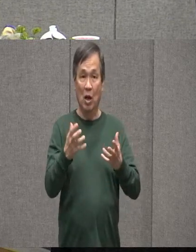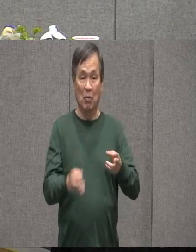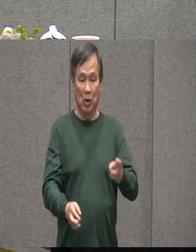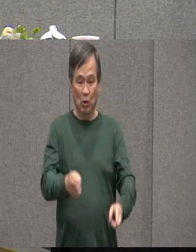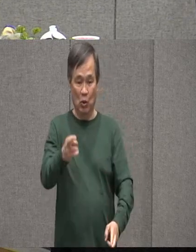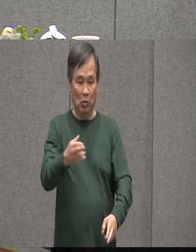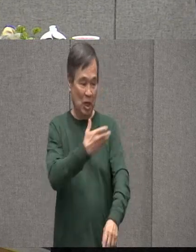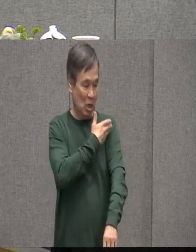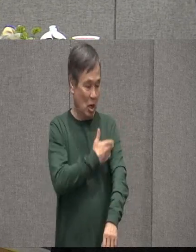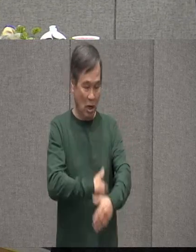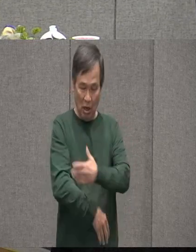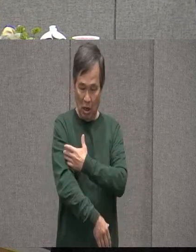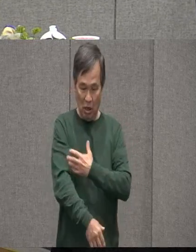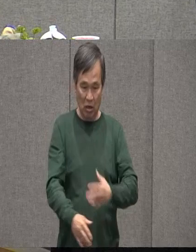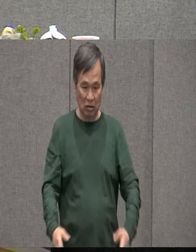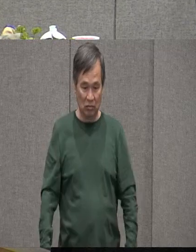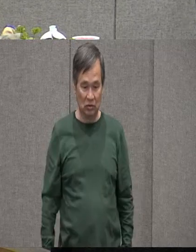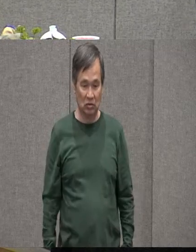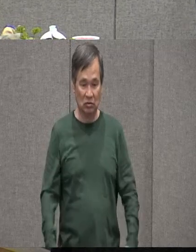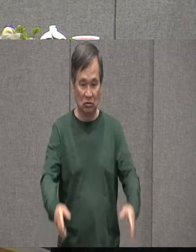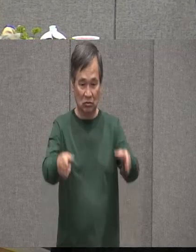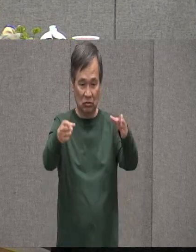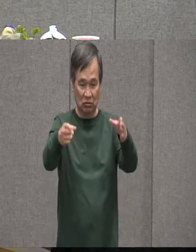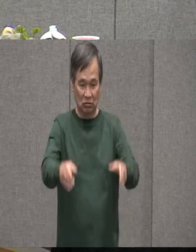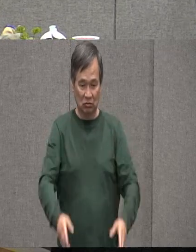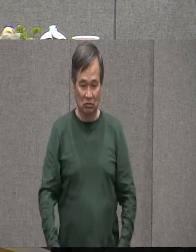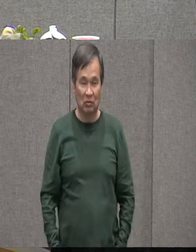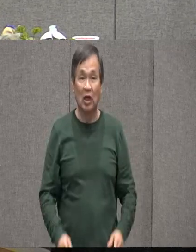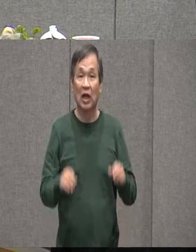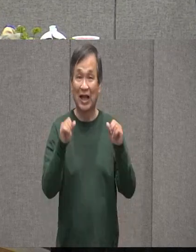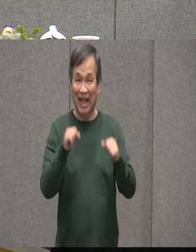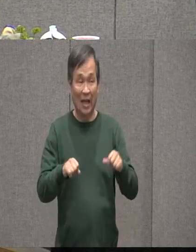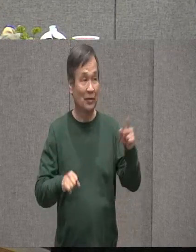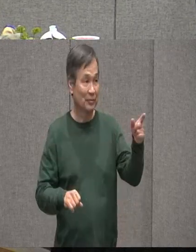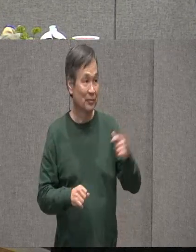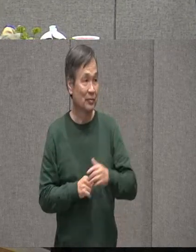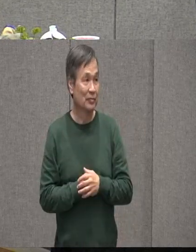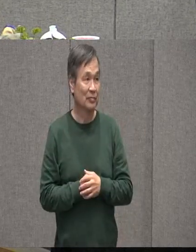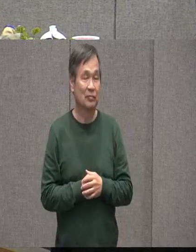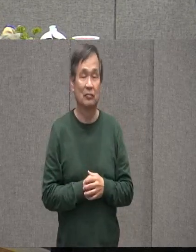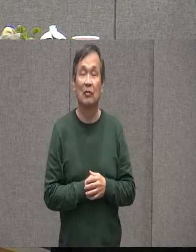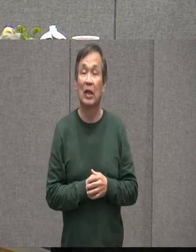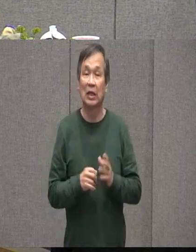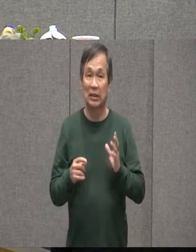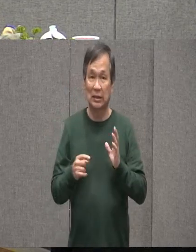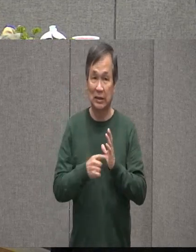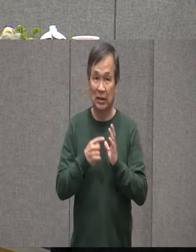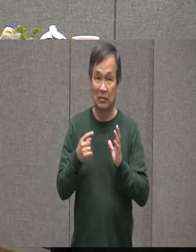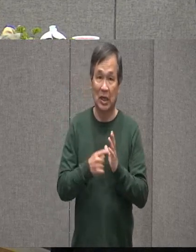I could have done something like that because sometimes they don't wanna be stiff. Sometimes they wanna be bendy.